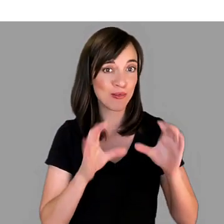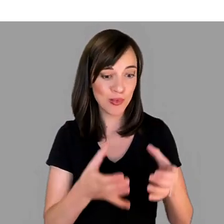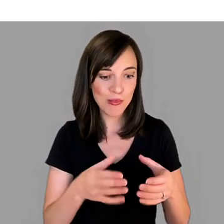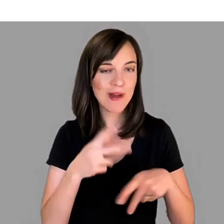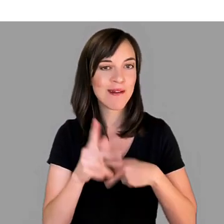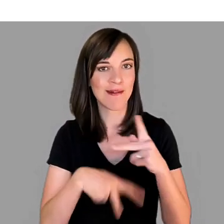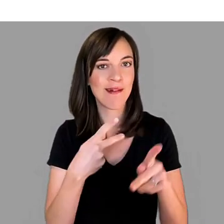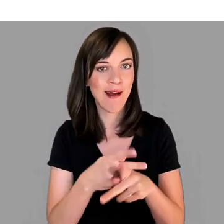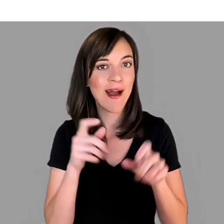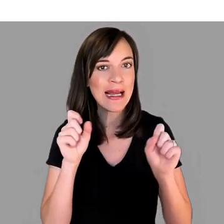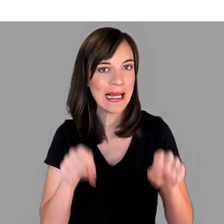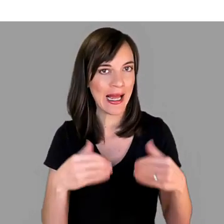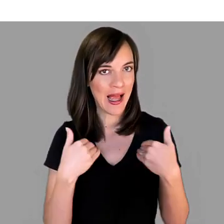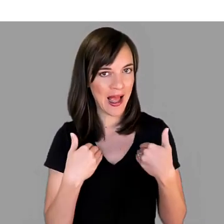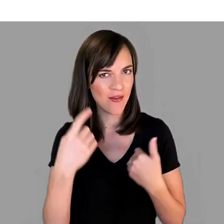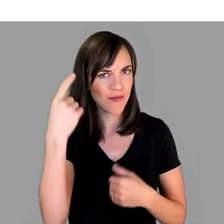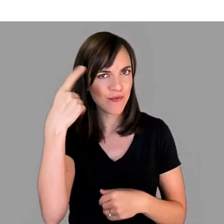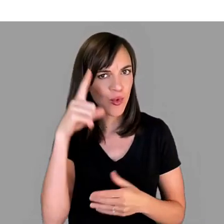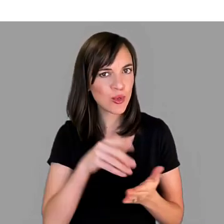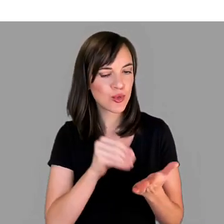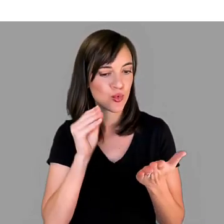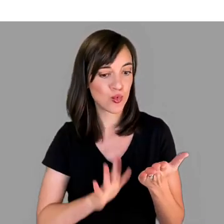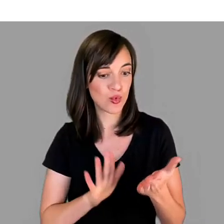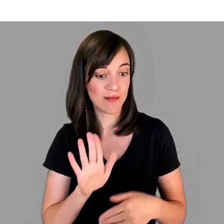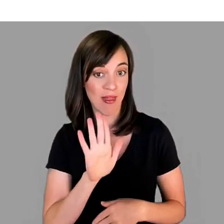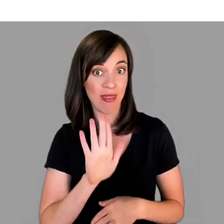There are many different grouping arrangements that can be incorporated